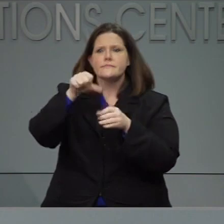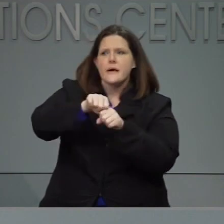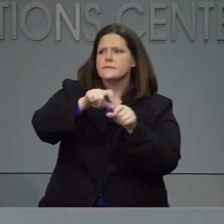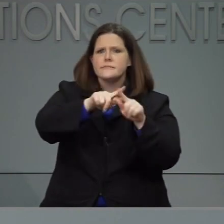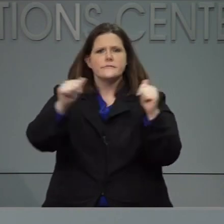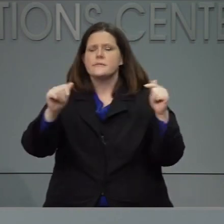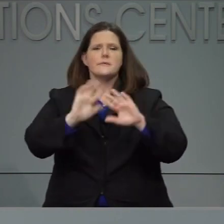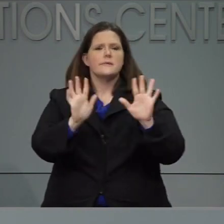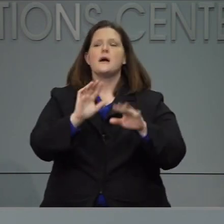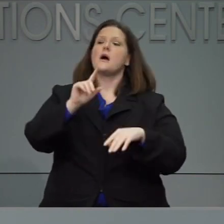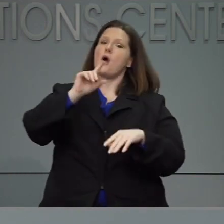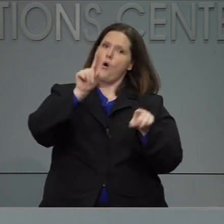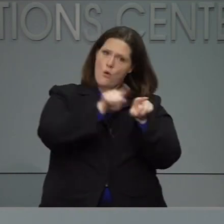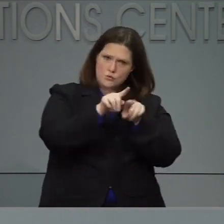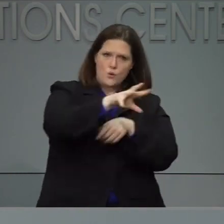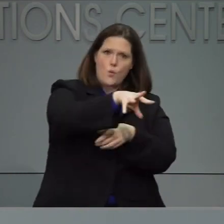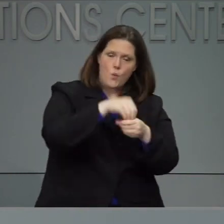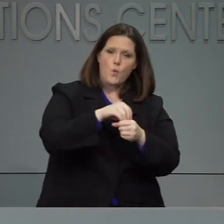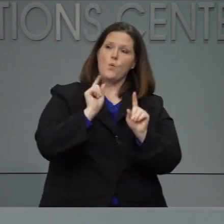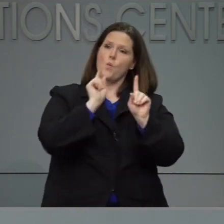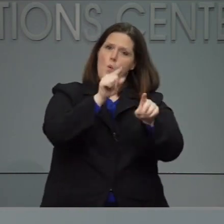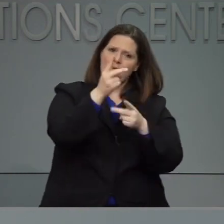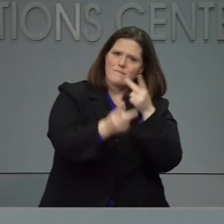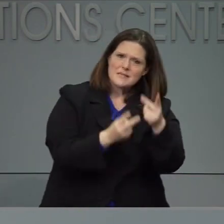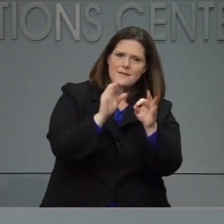OR CLOSE FRIENDS. WHEN YOU'RE GOING TO WORK.